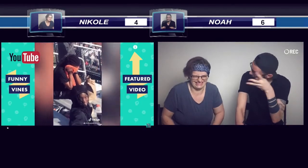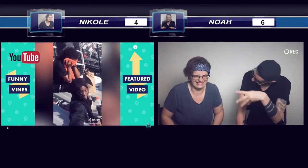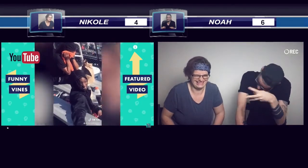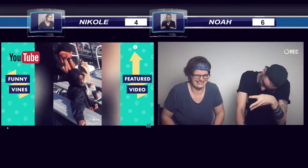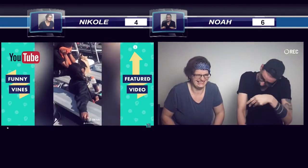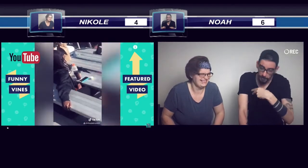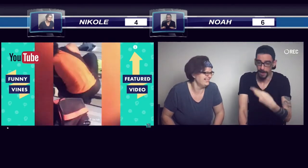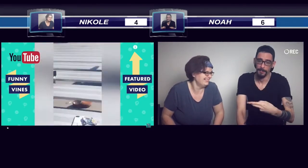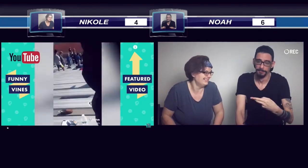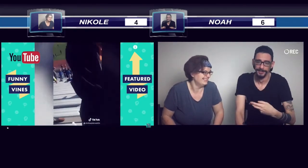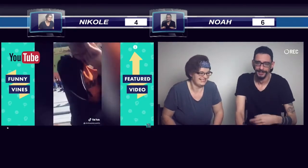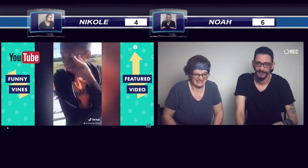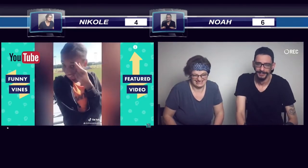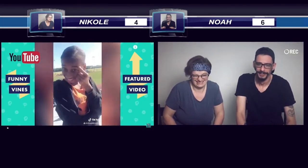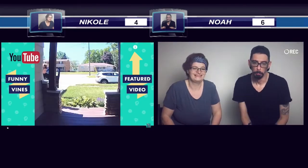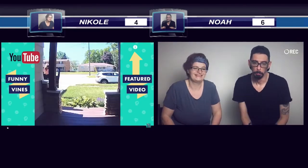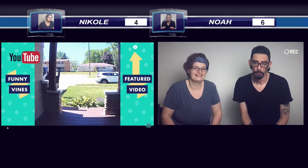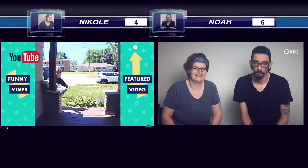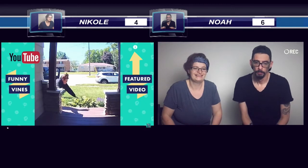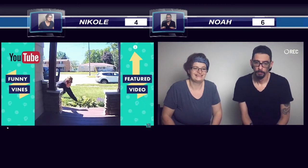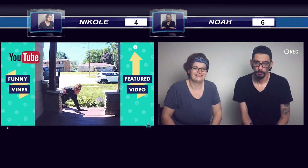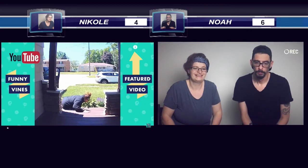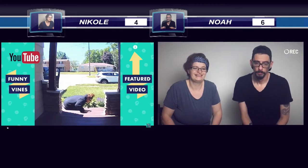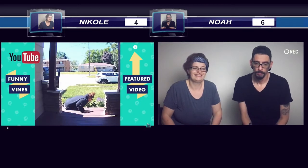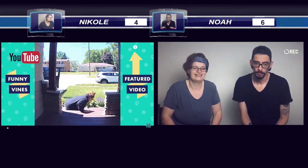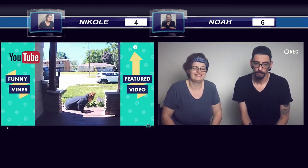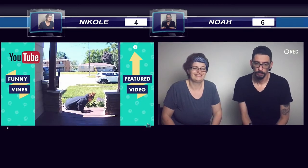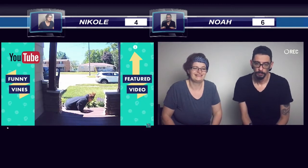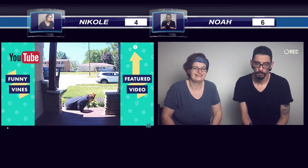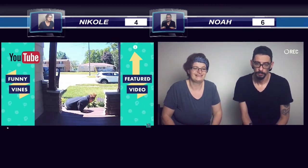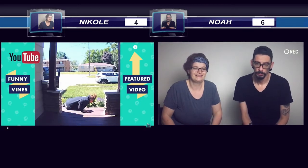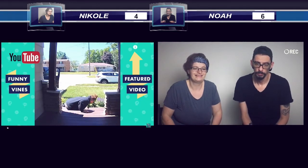Now her blonde hair has wobbled like a pudding upon while she is falling.